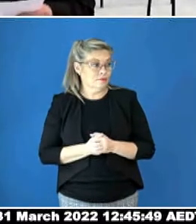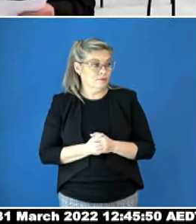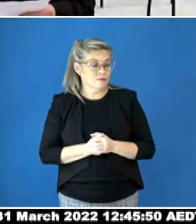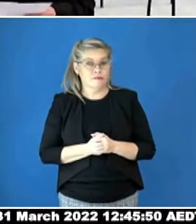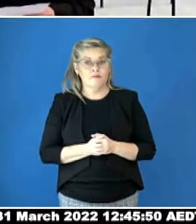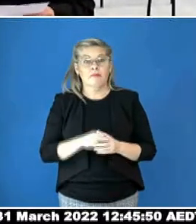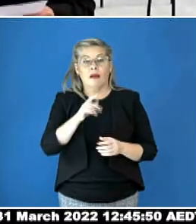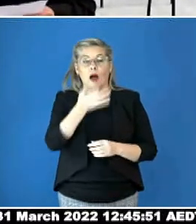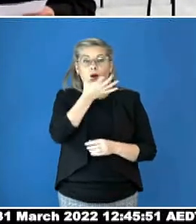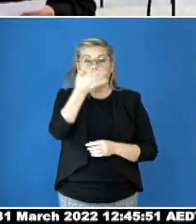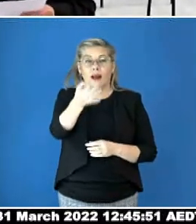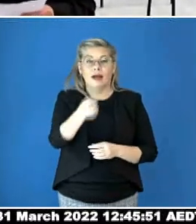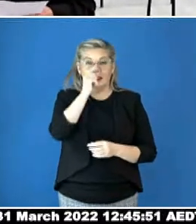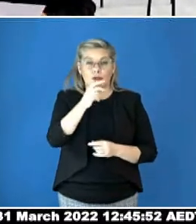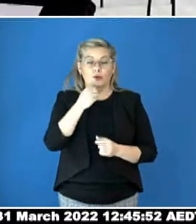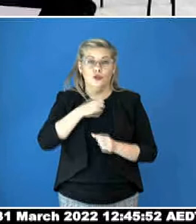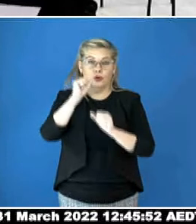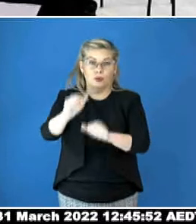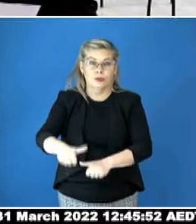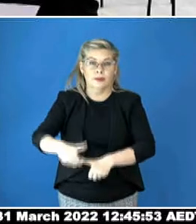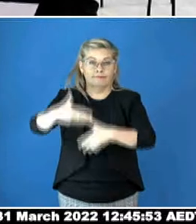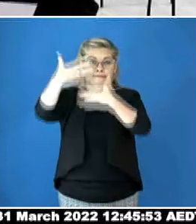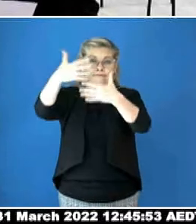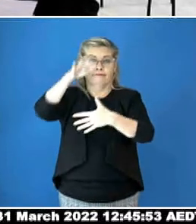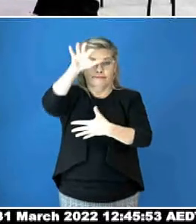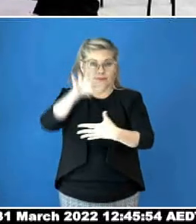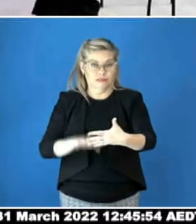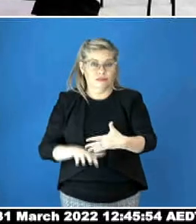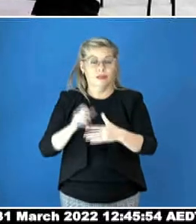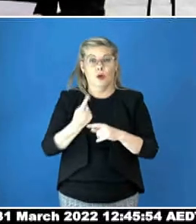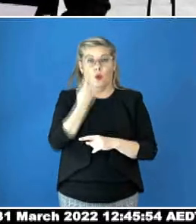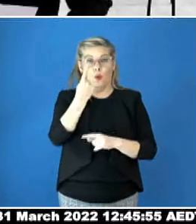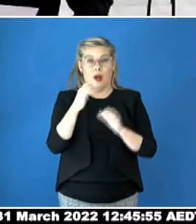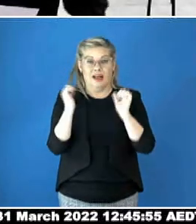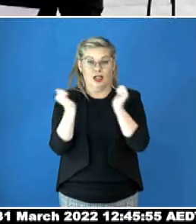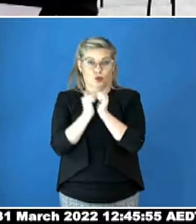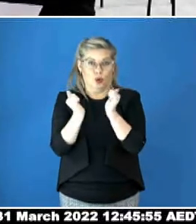It's a document referred to in paragraph 32 of Ms Cumming's statement.